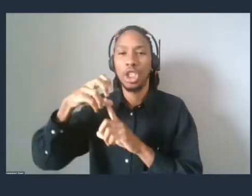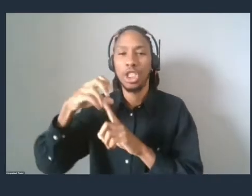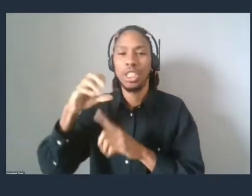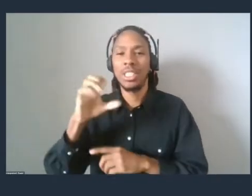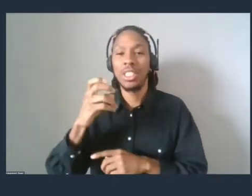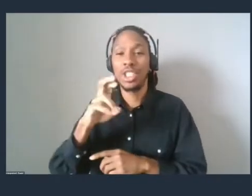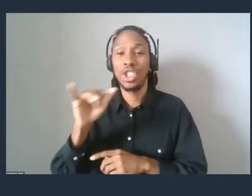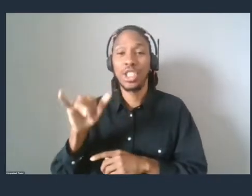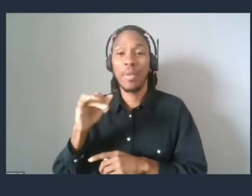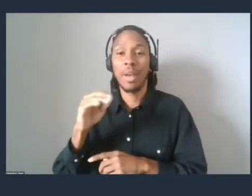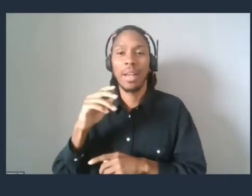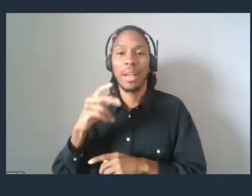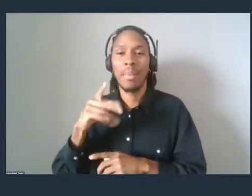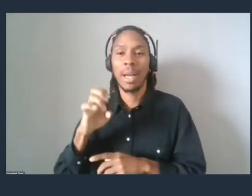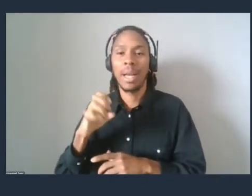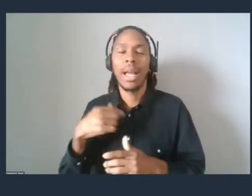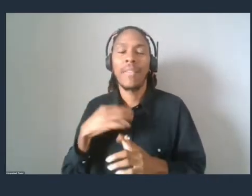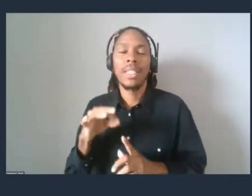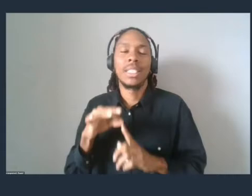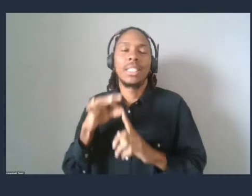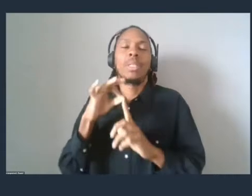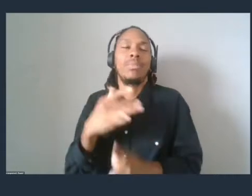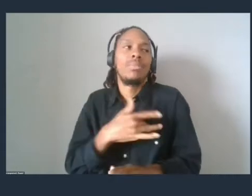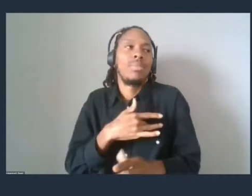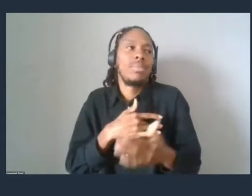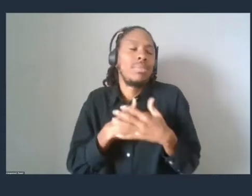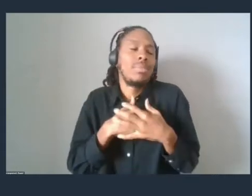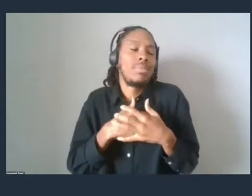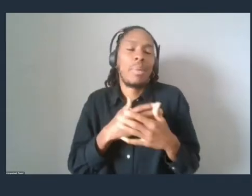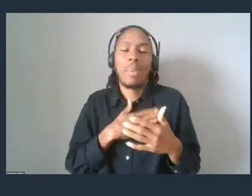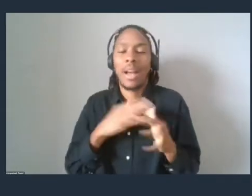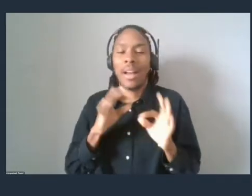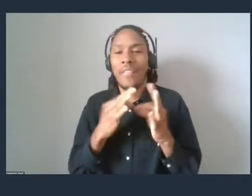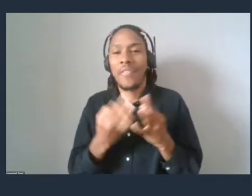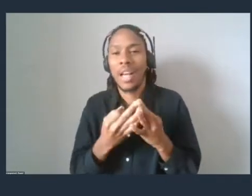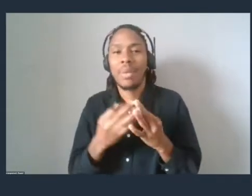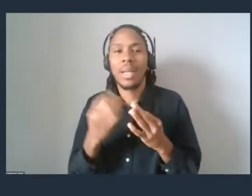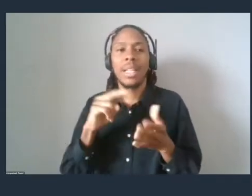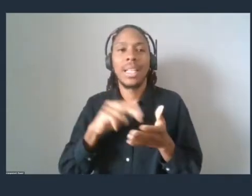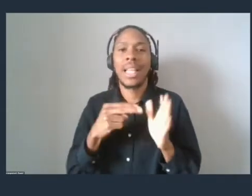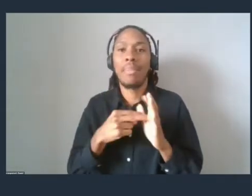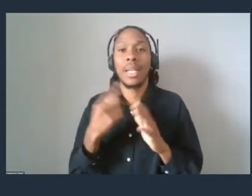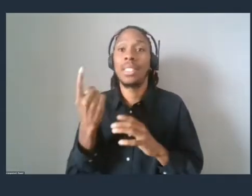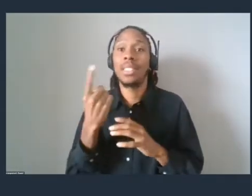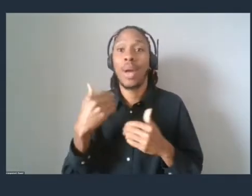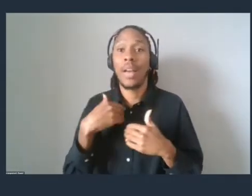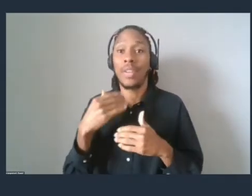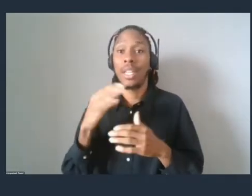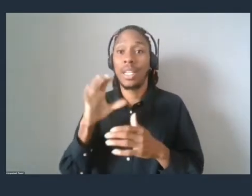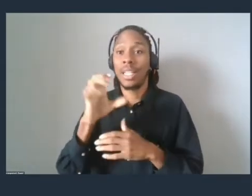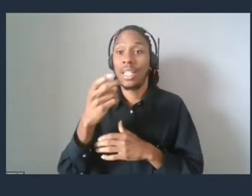Again, it has special significance in my family. Somebody gets a cherry pie if they're starting a new thing,